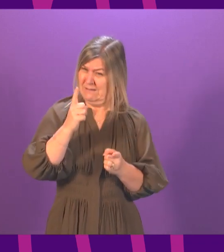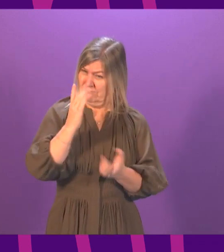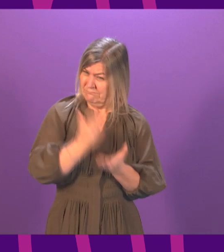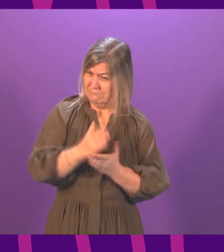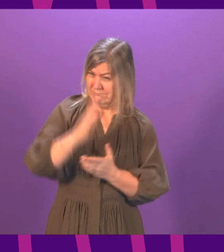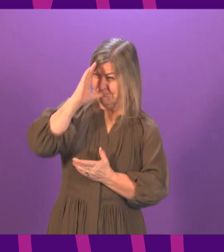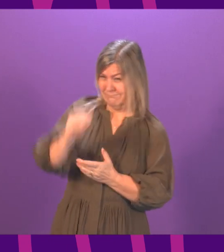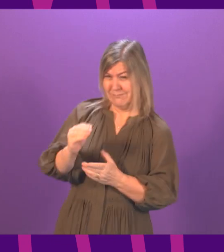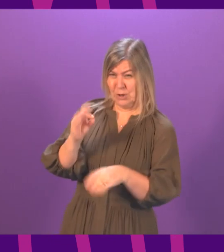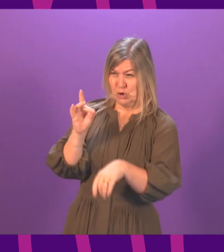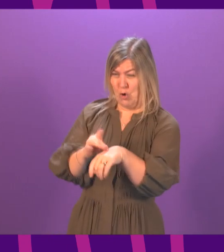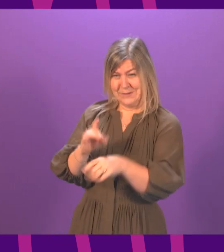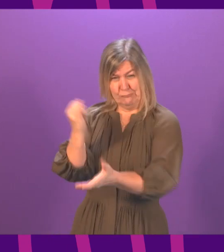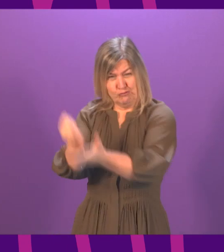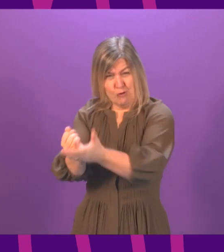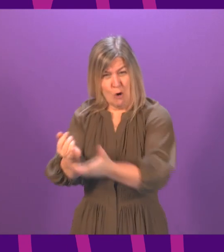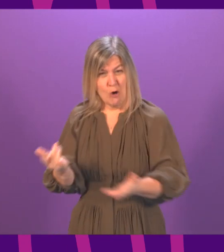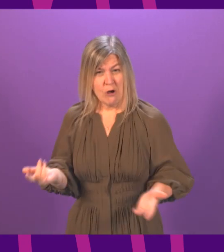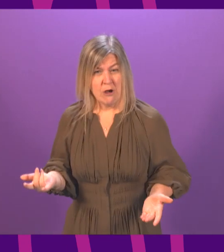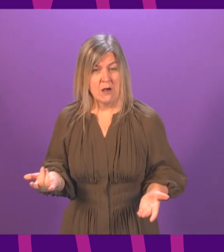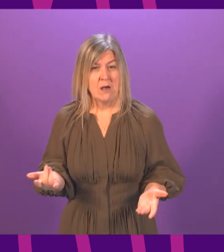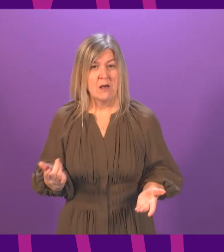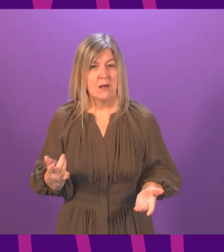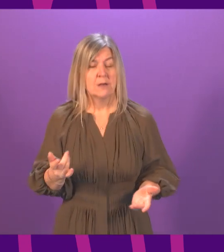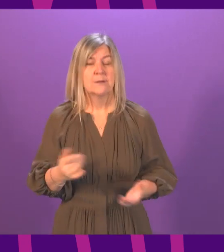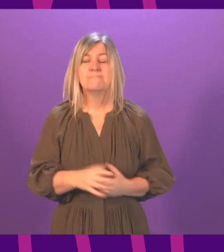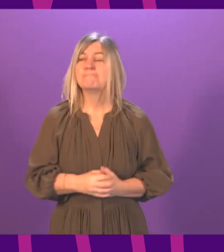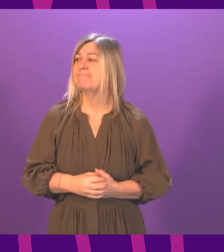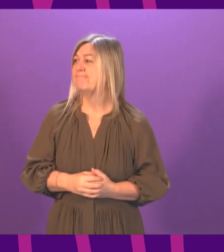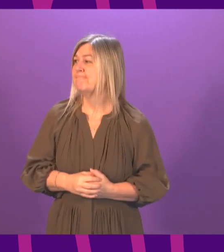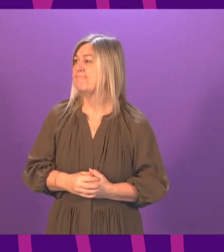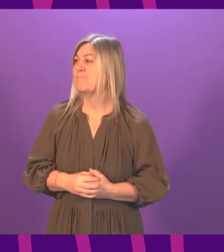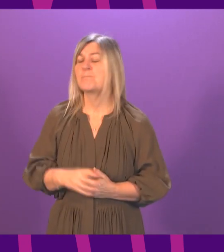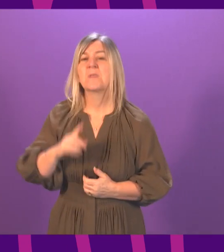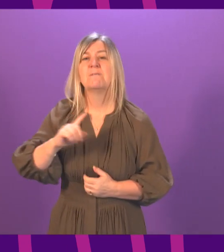The First Minister (Nicola Sturgeon): No—but I think that Ruth Davidson is,